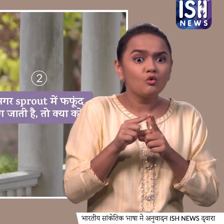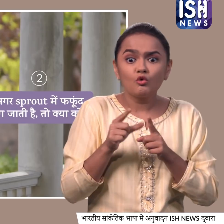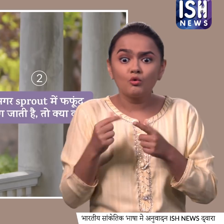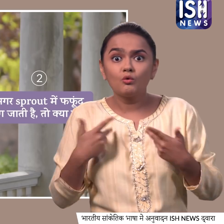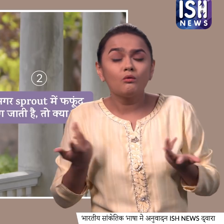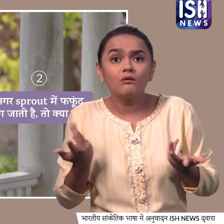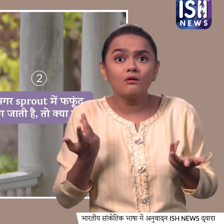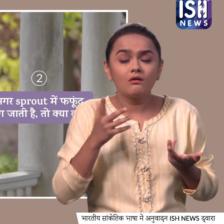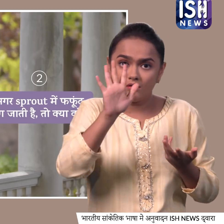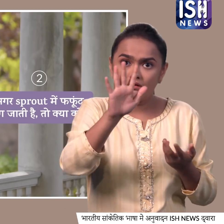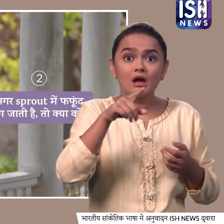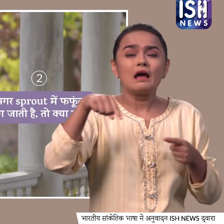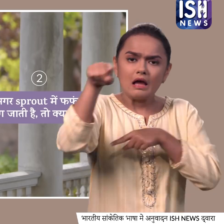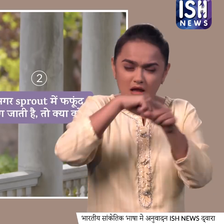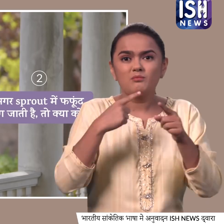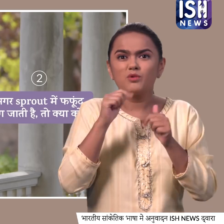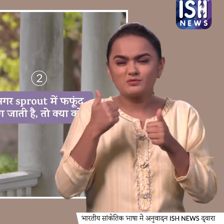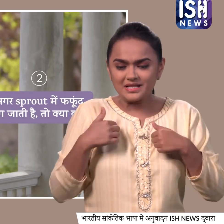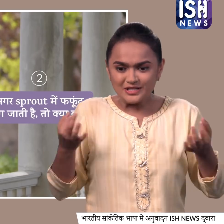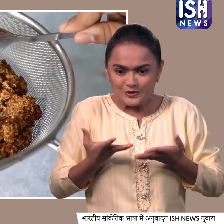Some people may face this problem